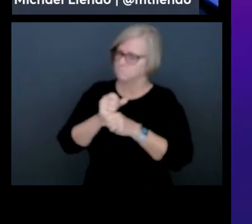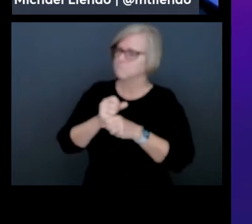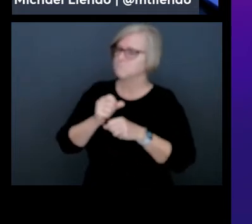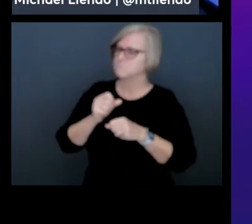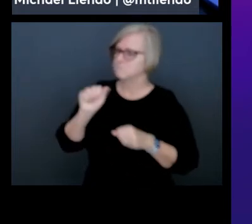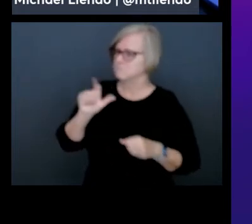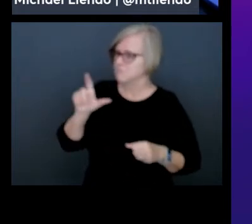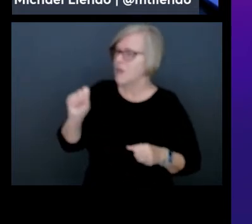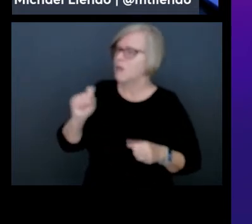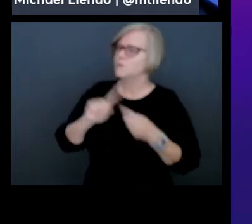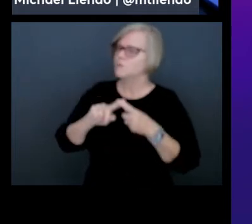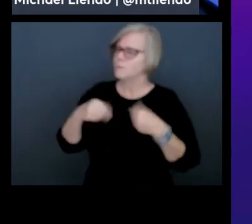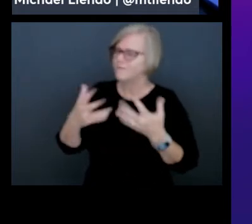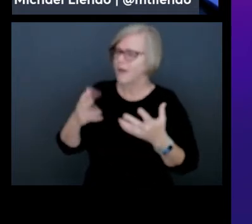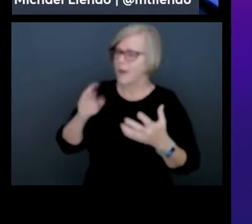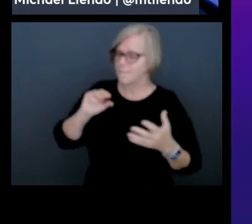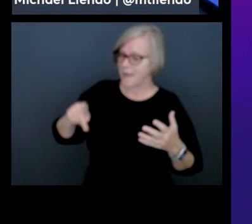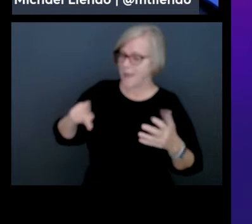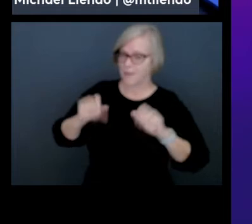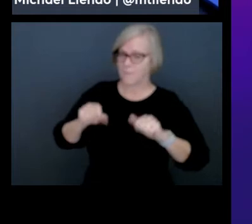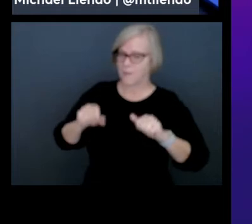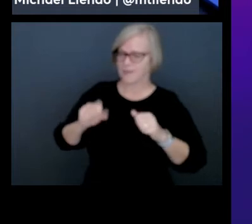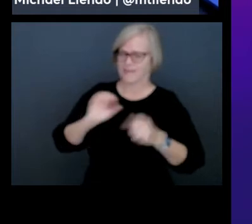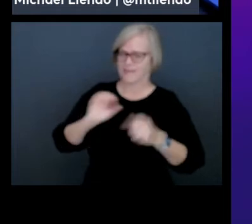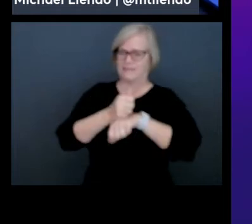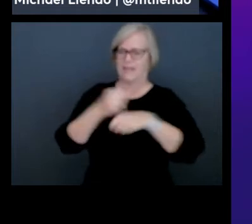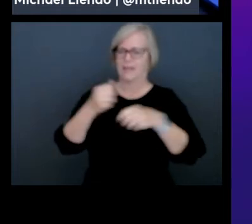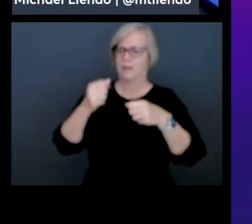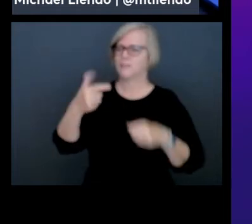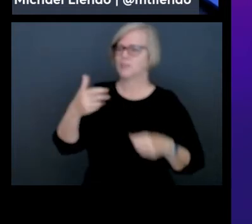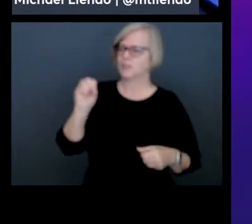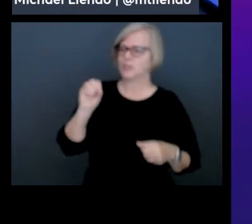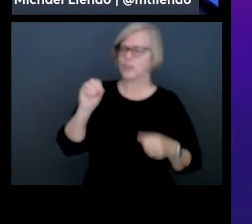in setting up a geo-fence around the college campus.